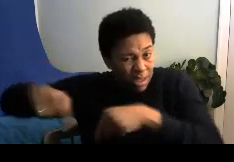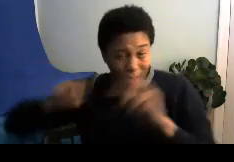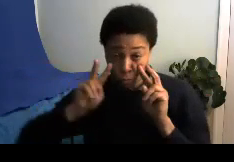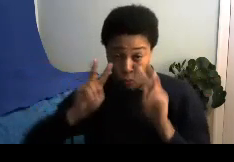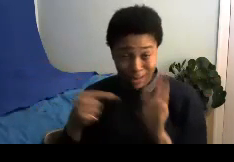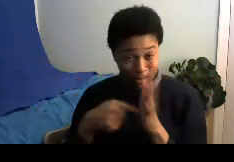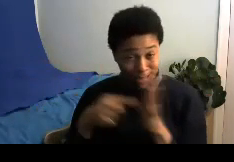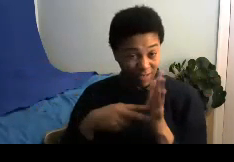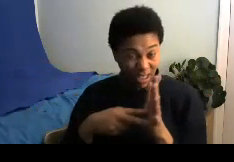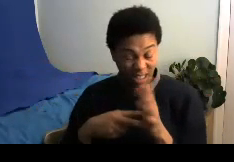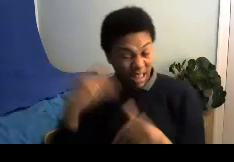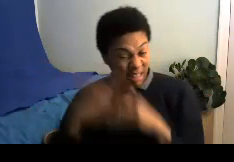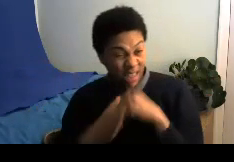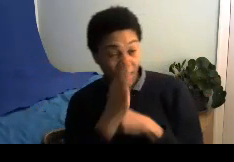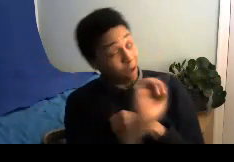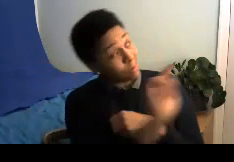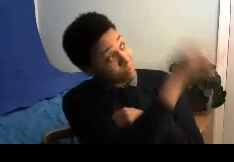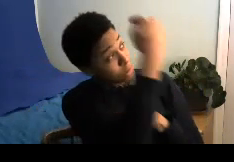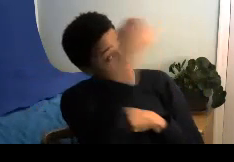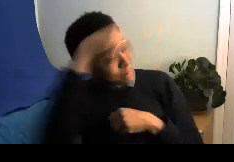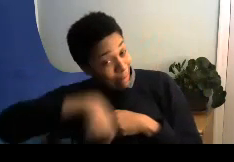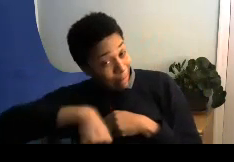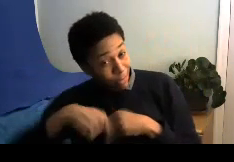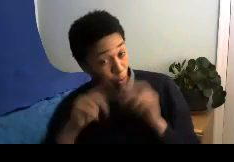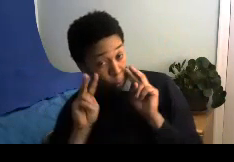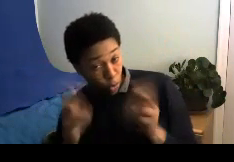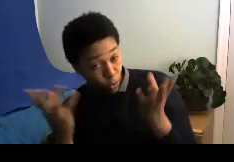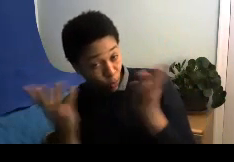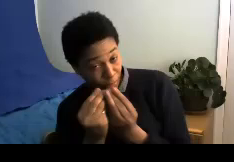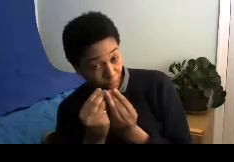He'd bought Giovanni's Room by James Baldwin, finally, which